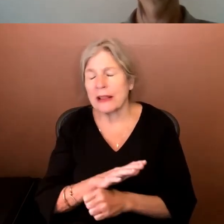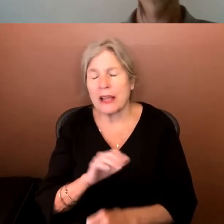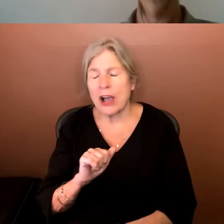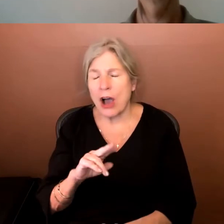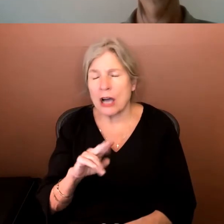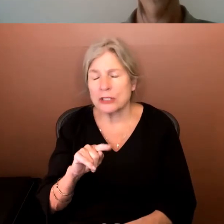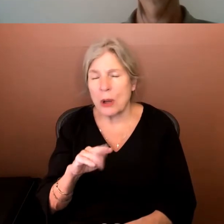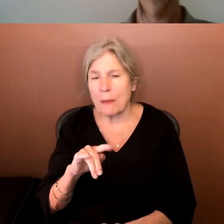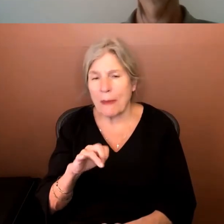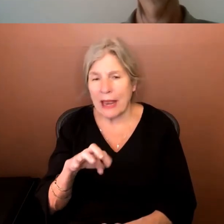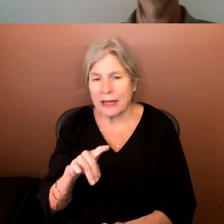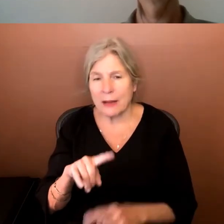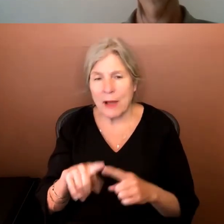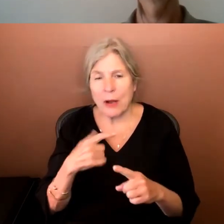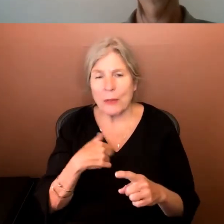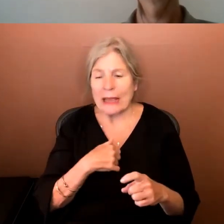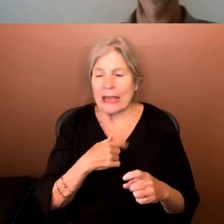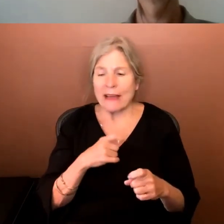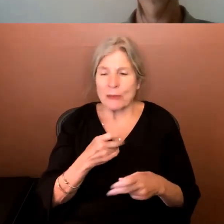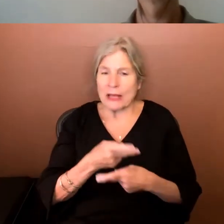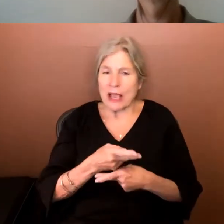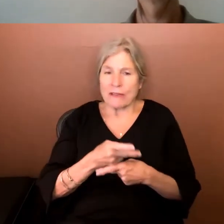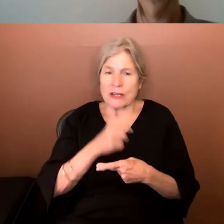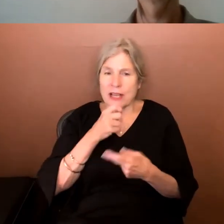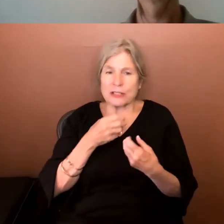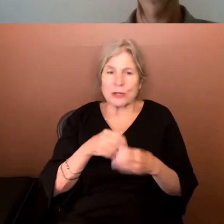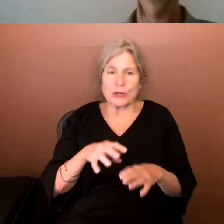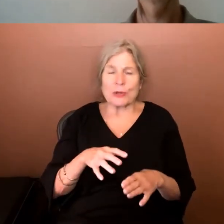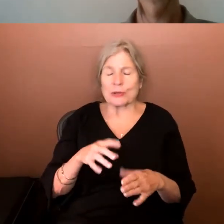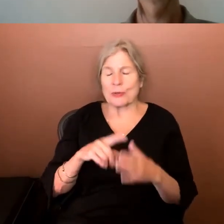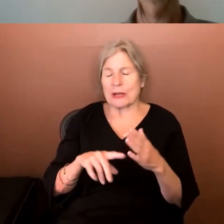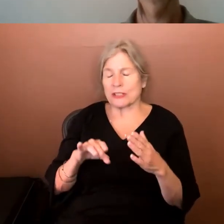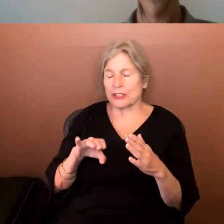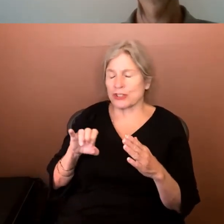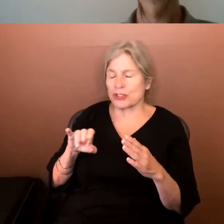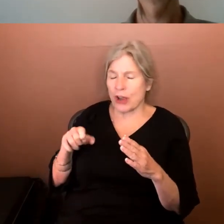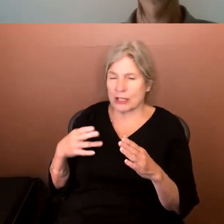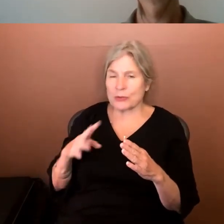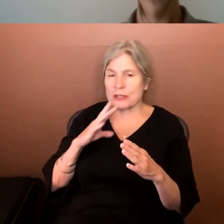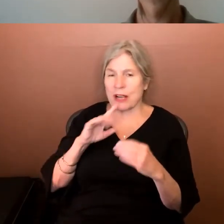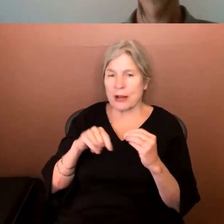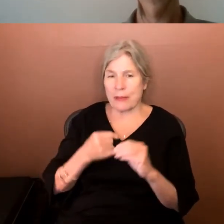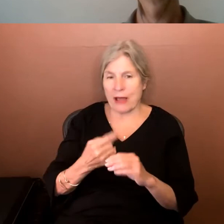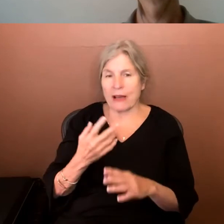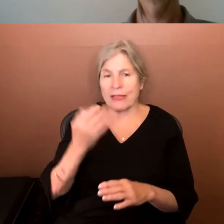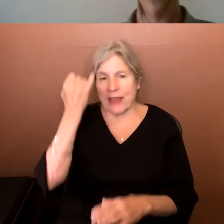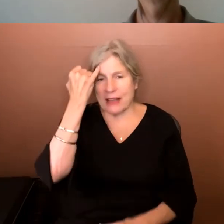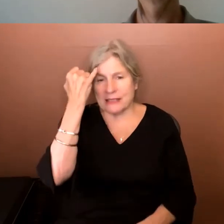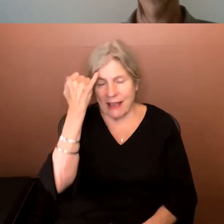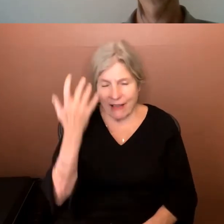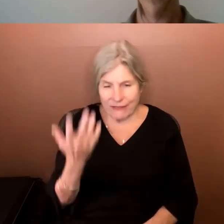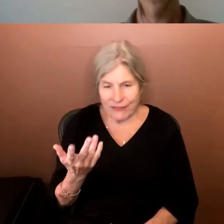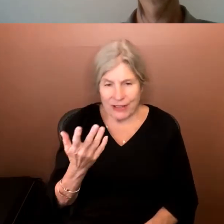to lose is that element that Josh was talking about earlier is this idea of style or